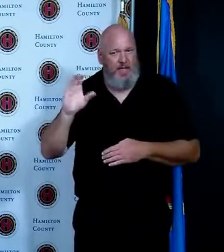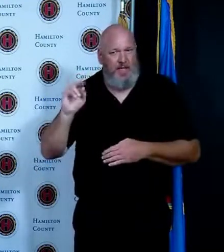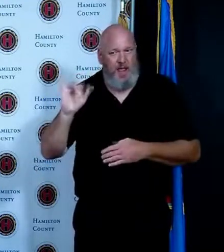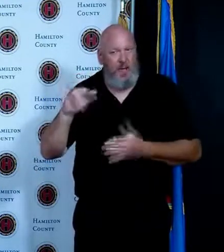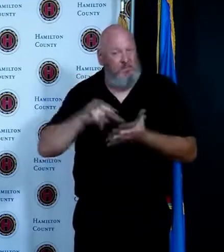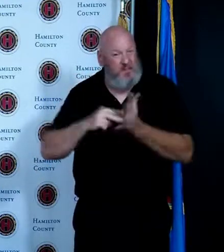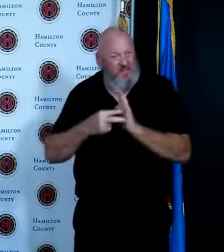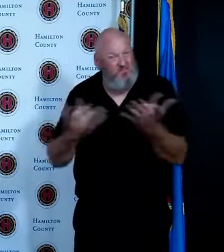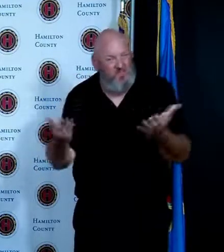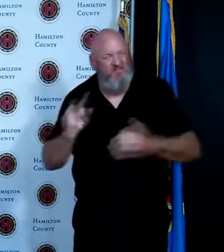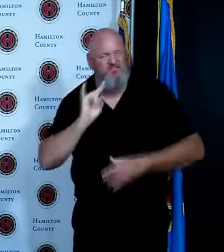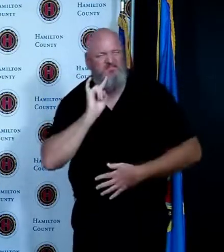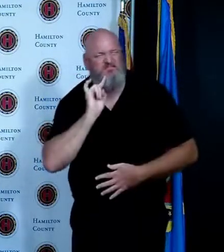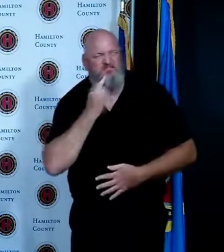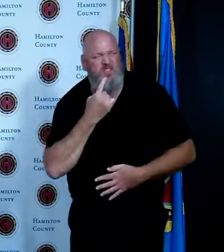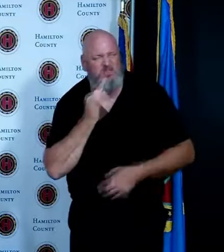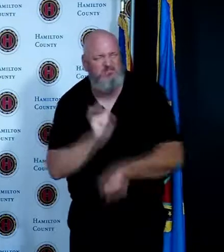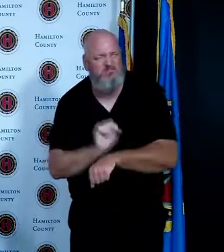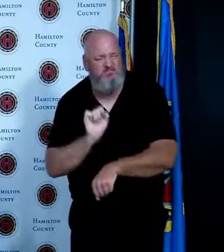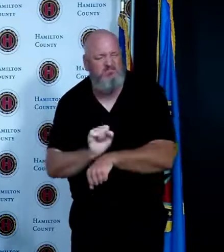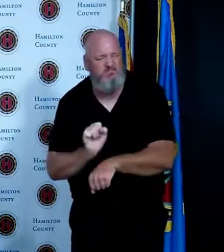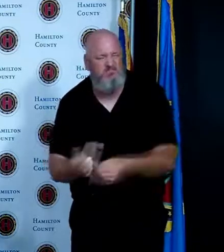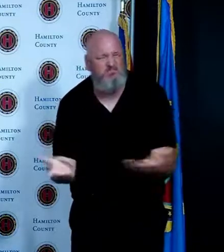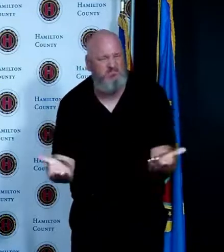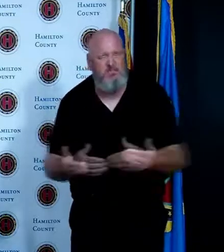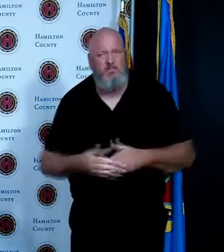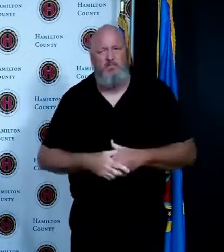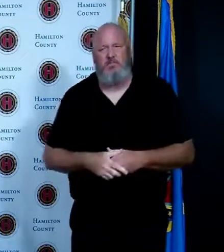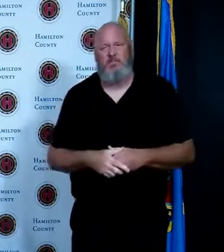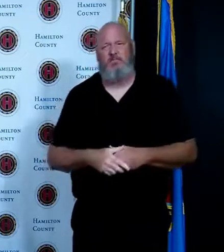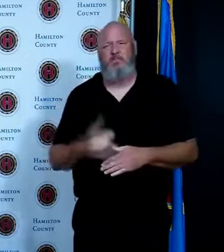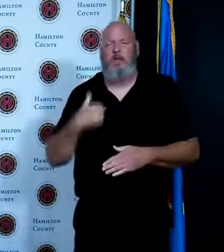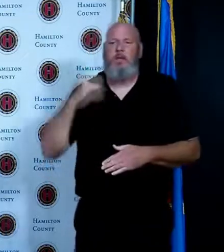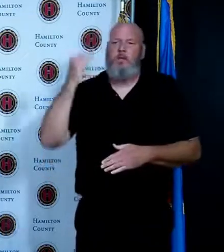I know there was a great deal of consideration given to that and he